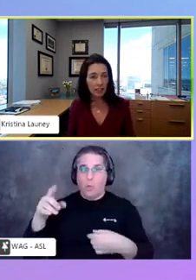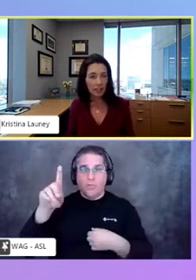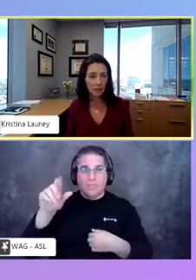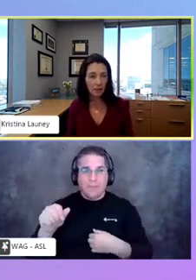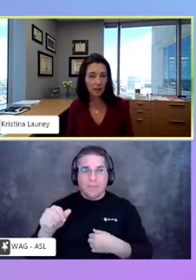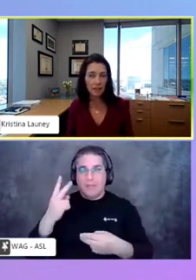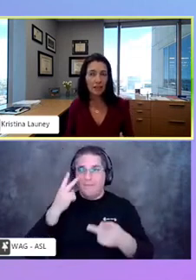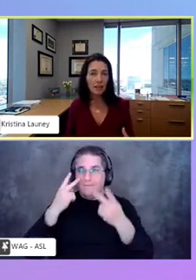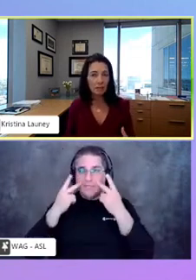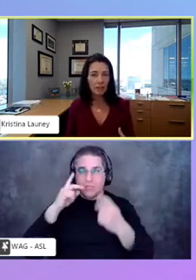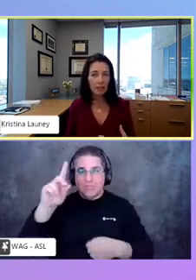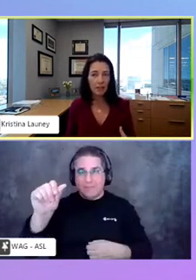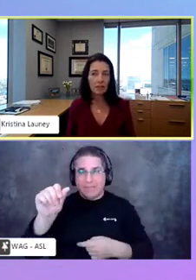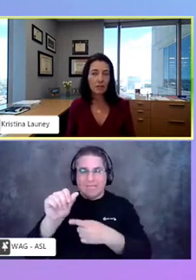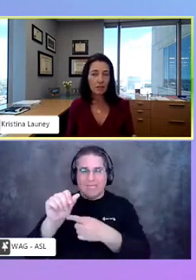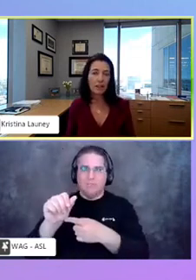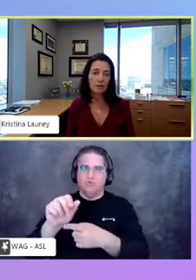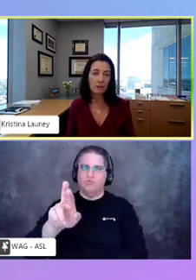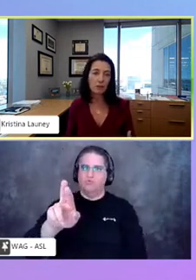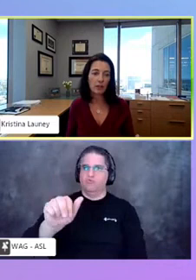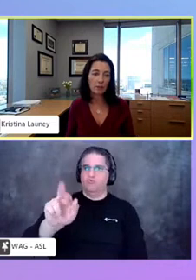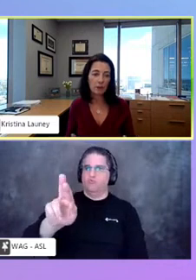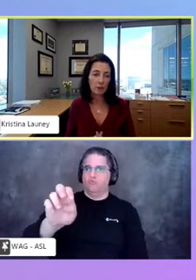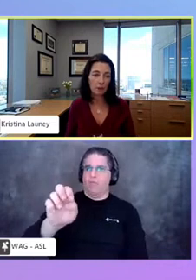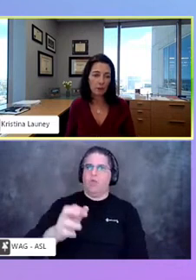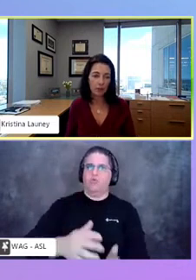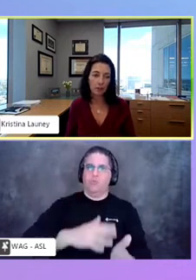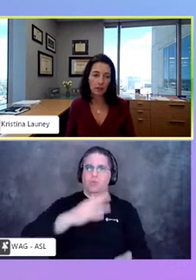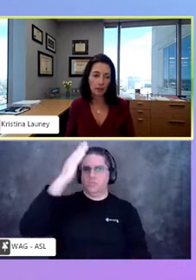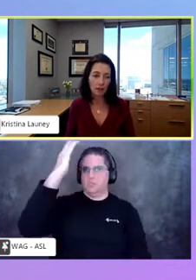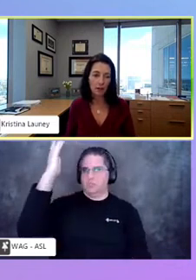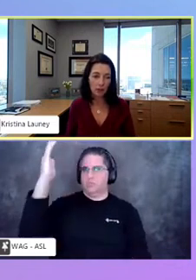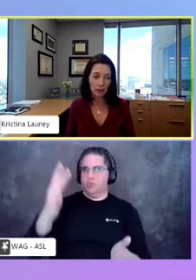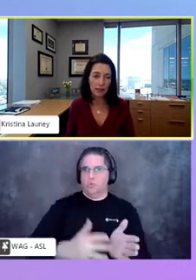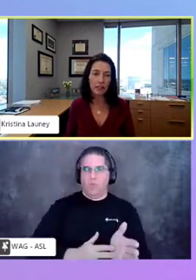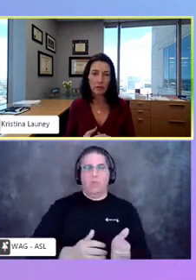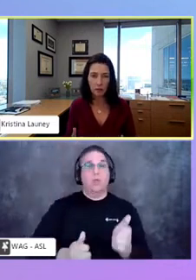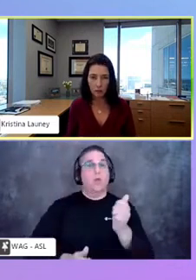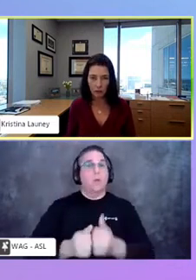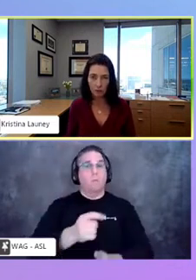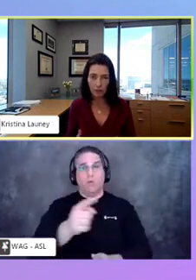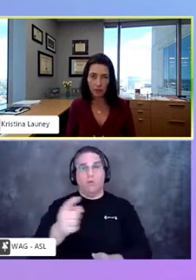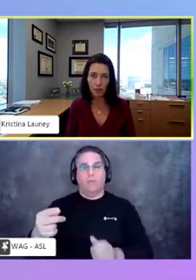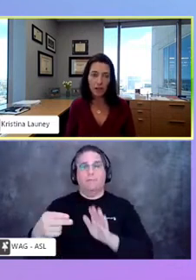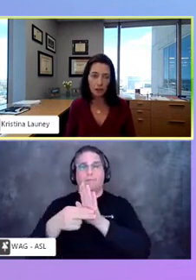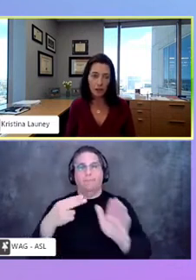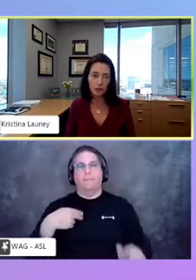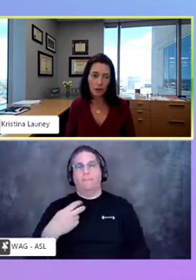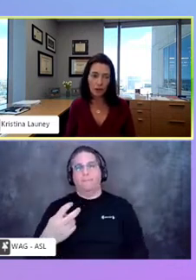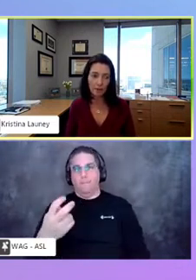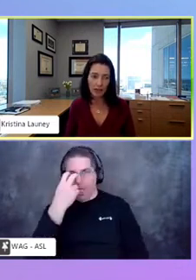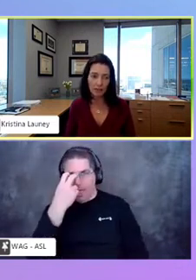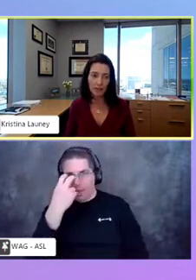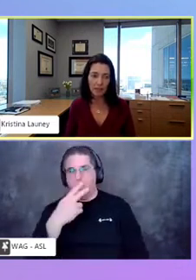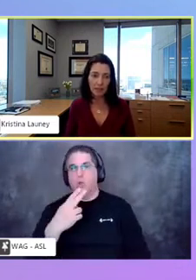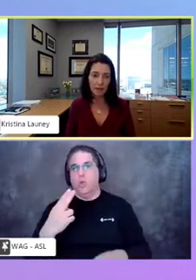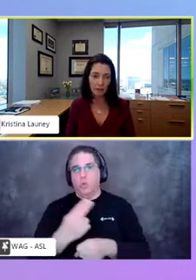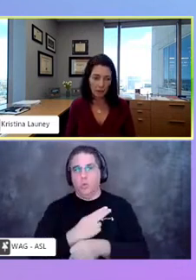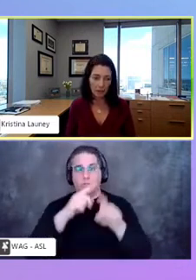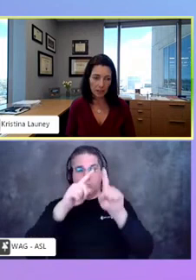various types of barriers for people that are blind. It's very rare that we that see people have other types of vision related disabilities